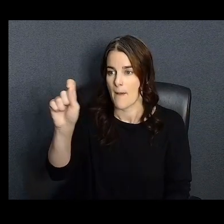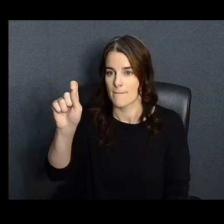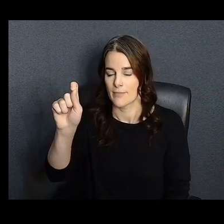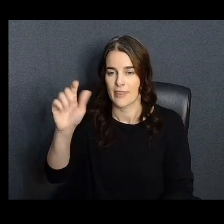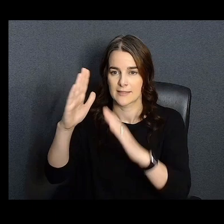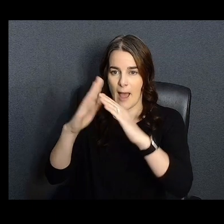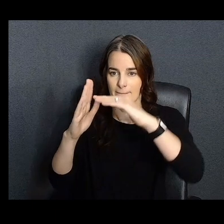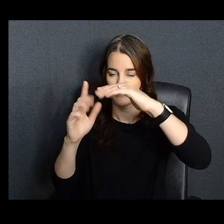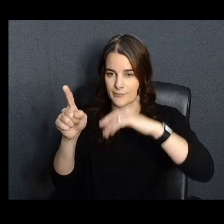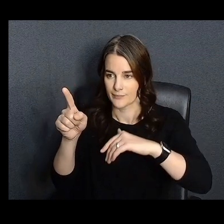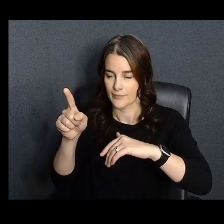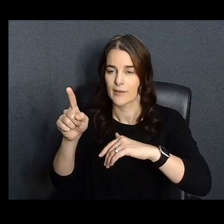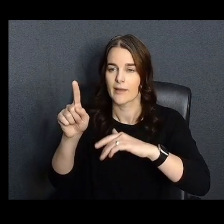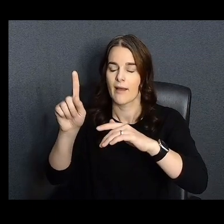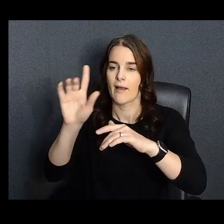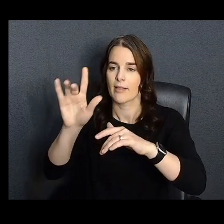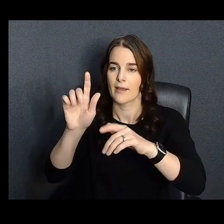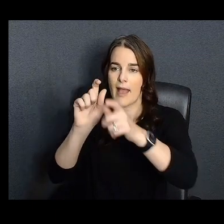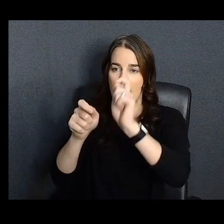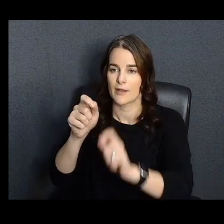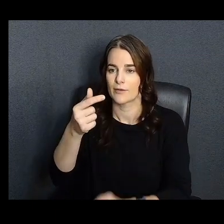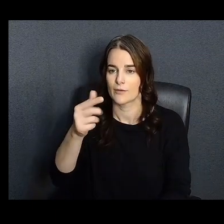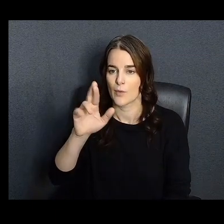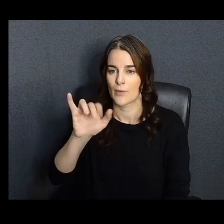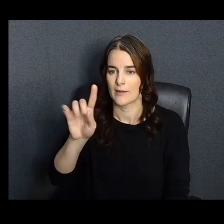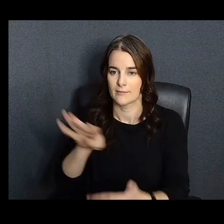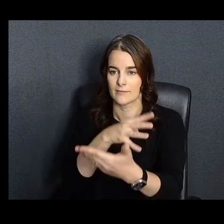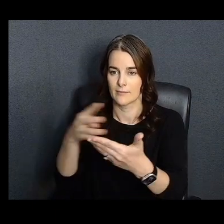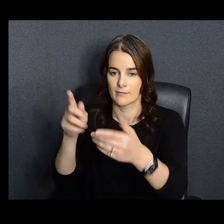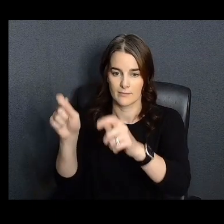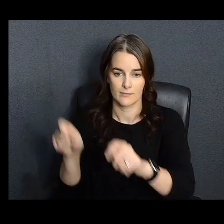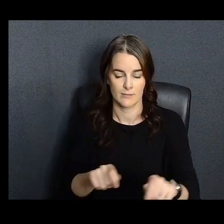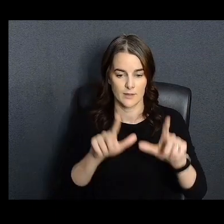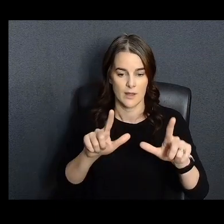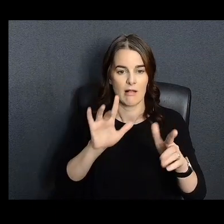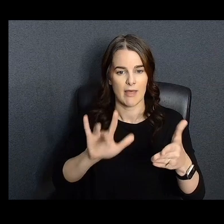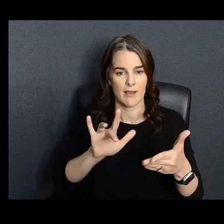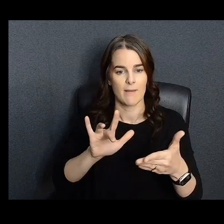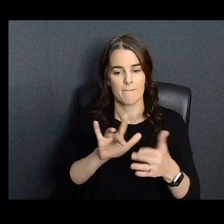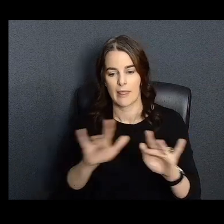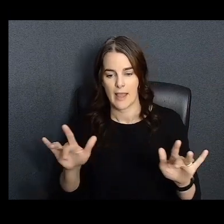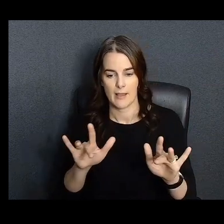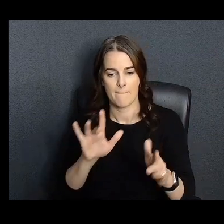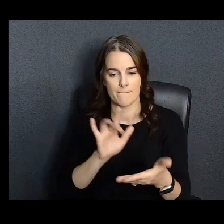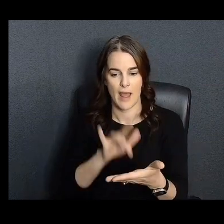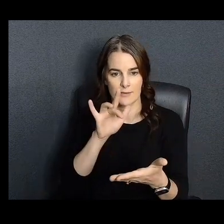And then I'd be able to click on a blank button, write, and speak.